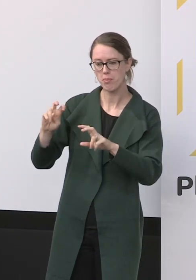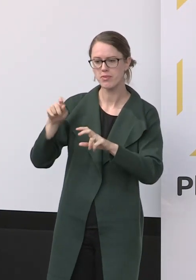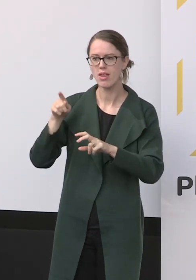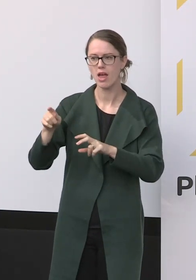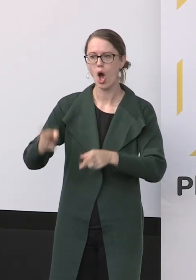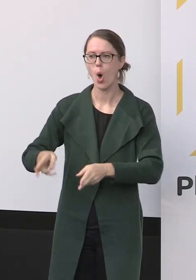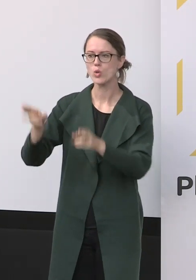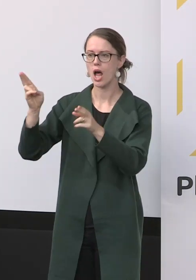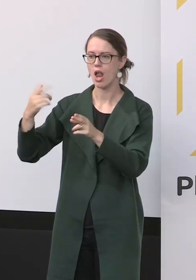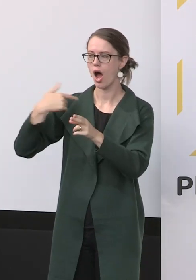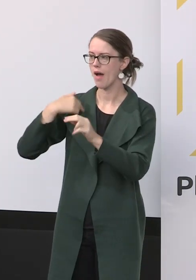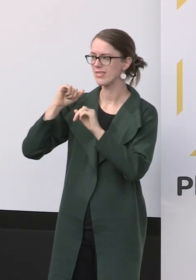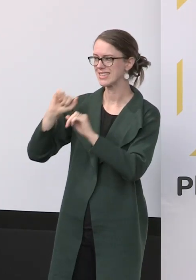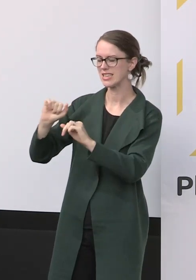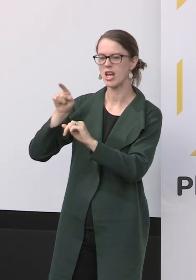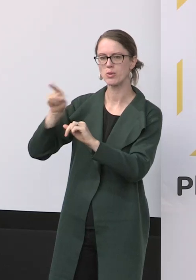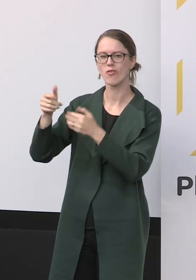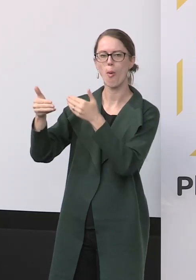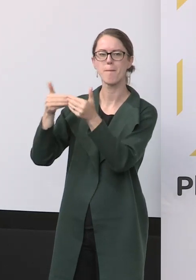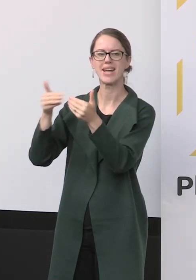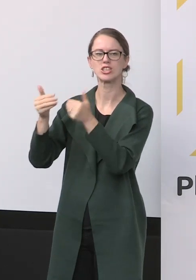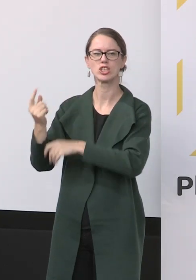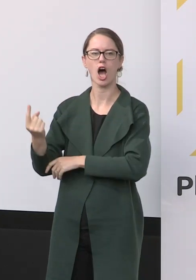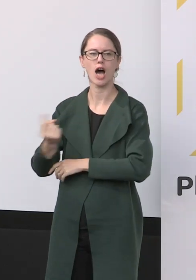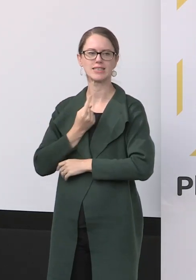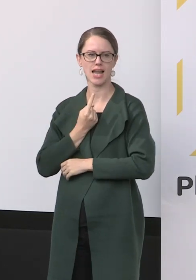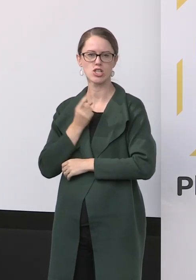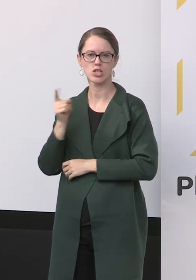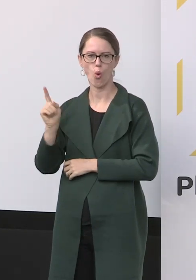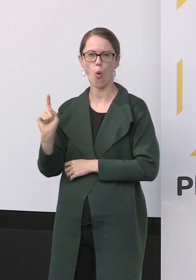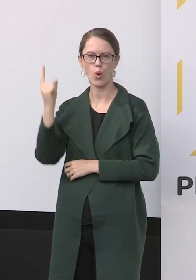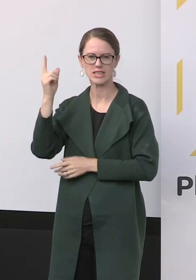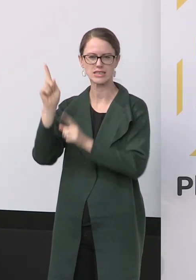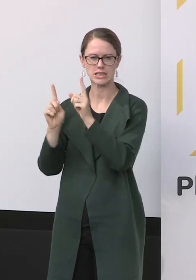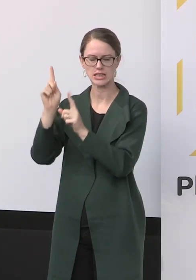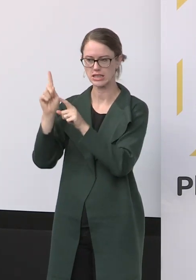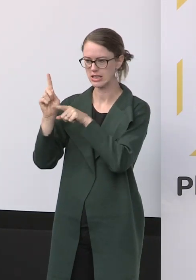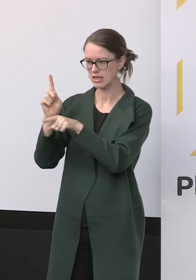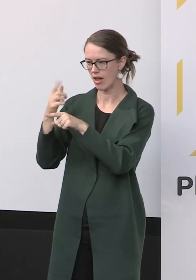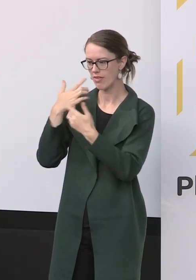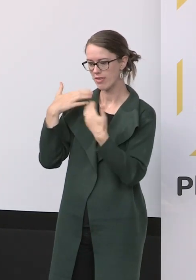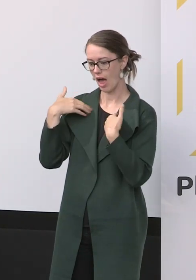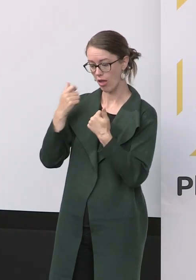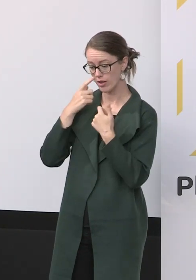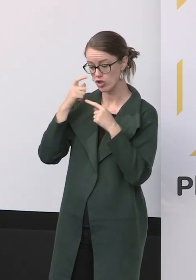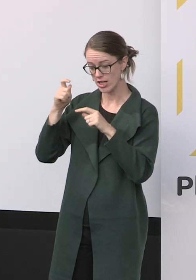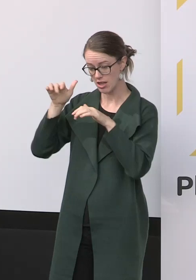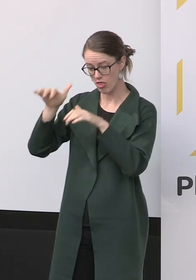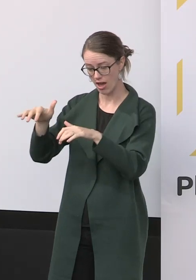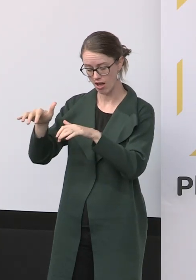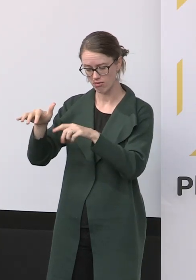not something I've heard about, so I'm happy to look into that. The hotel I visited, which was managed